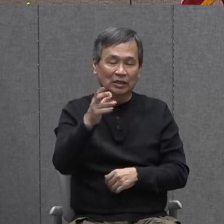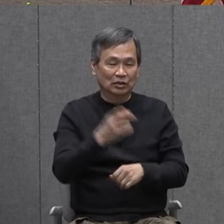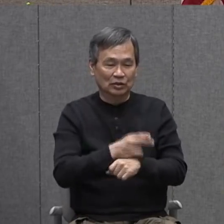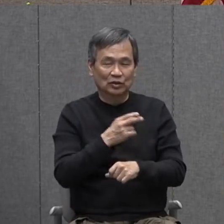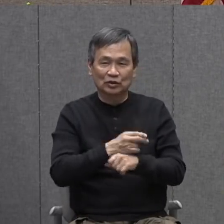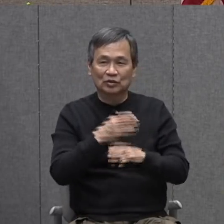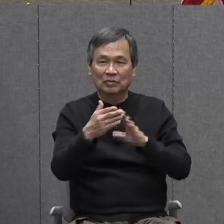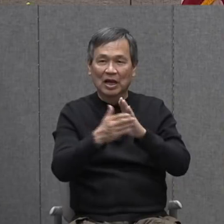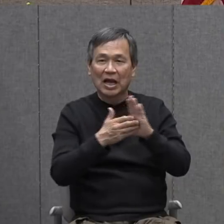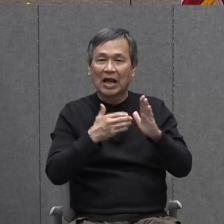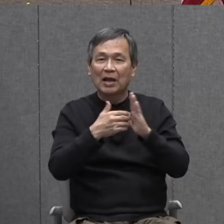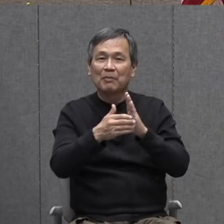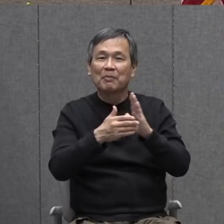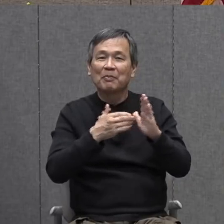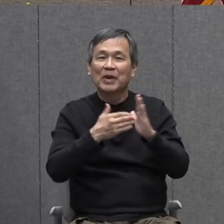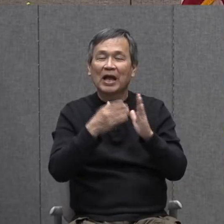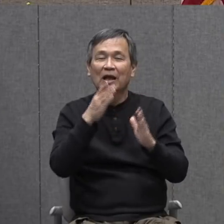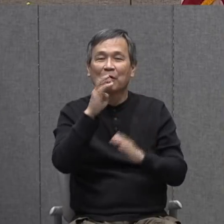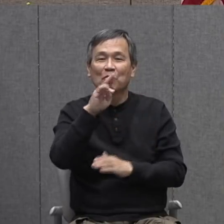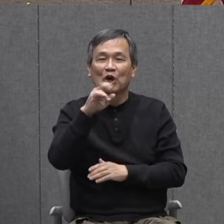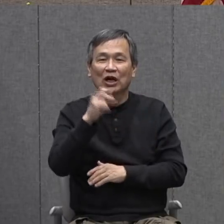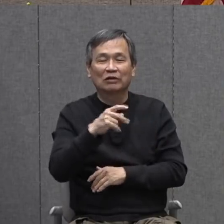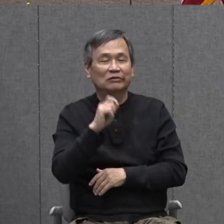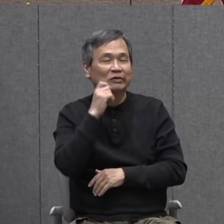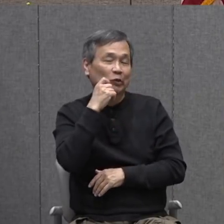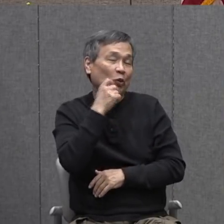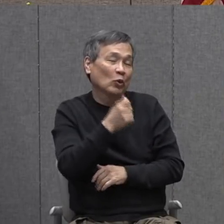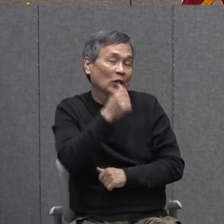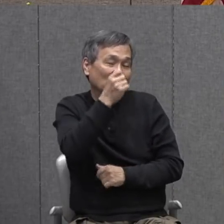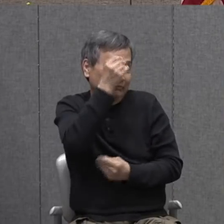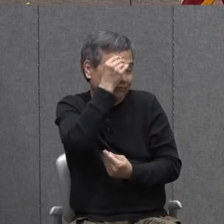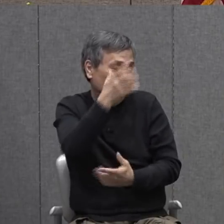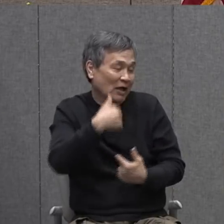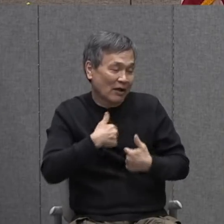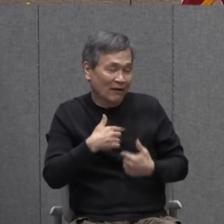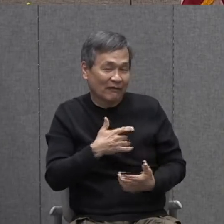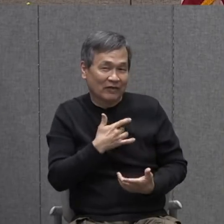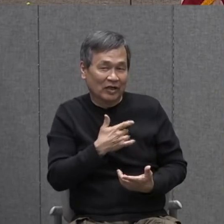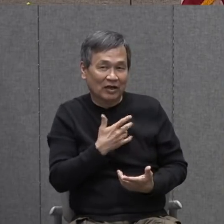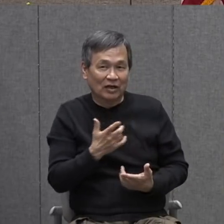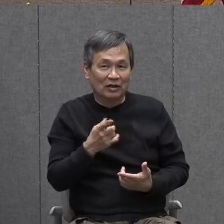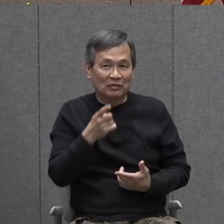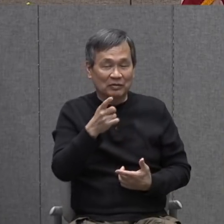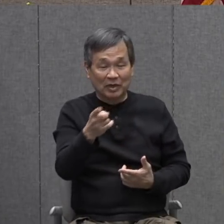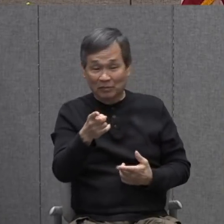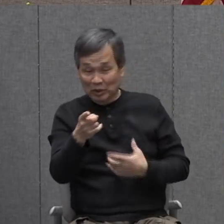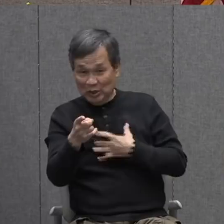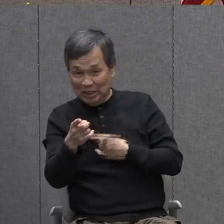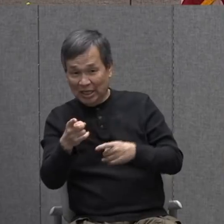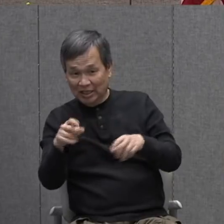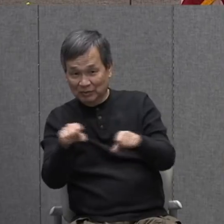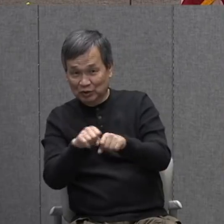because I think it came out the coolest out of all my drawings, personally. You might think my shoe looks cool with its little wings back here